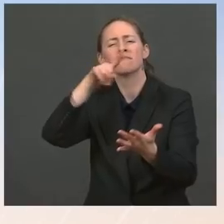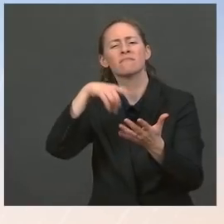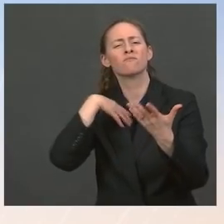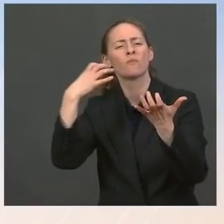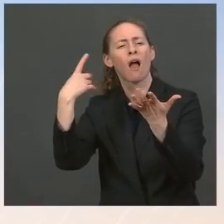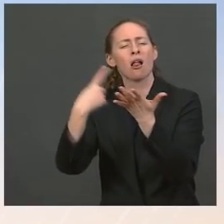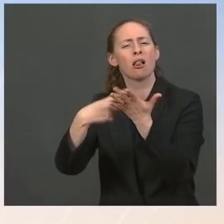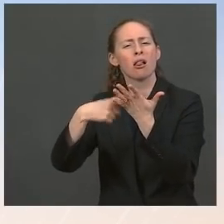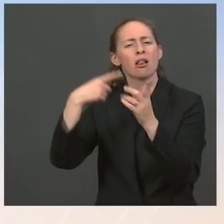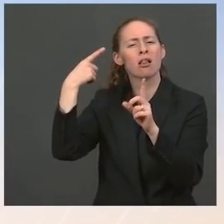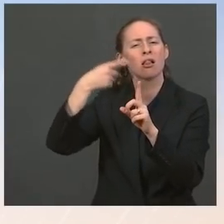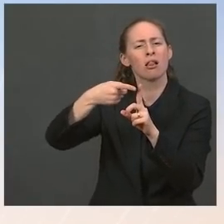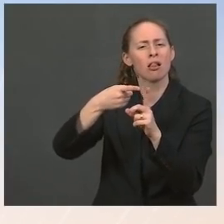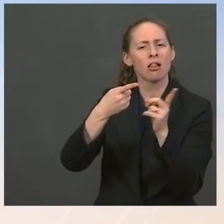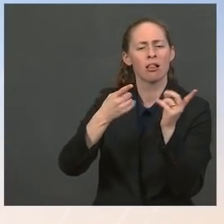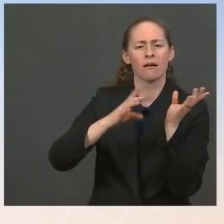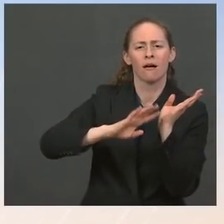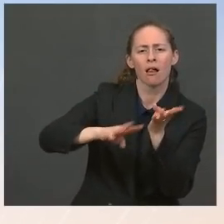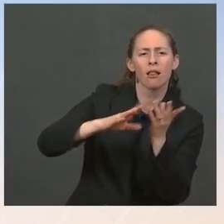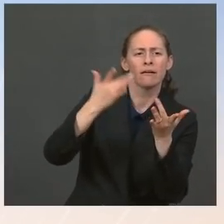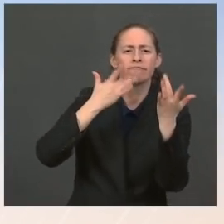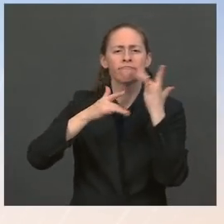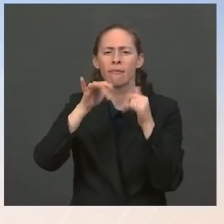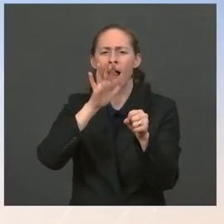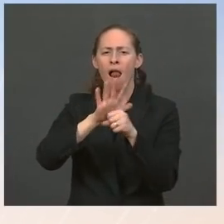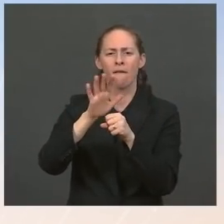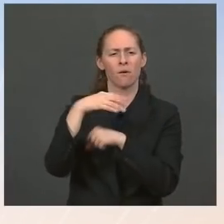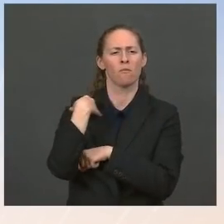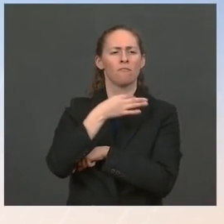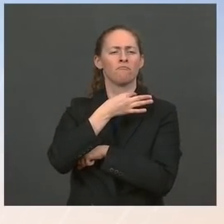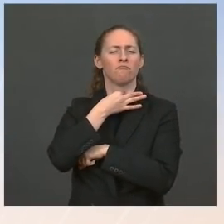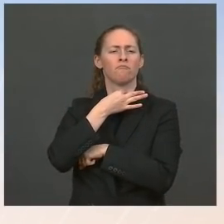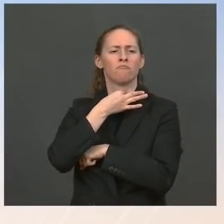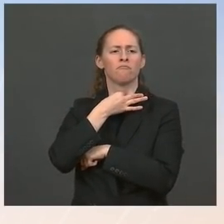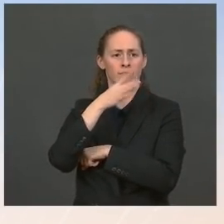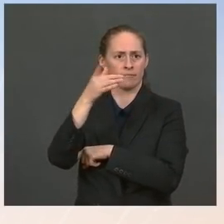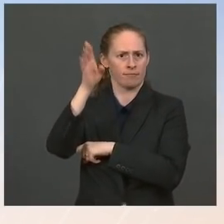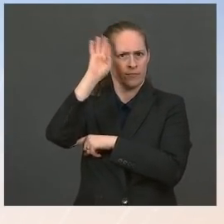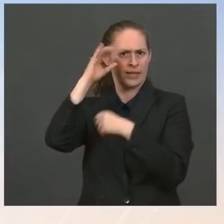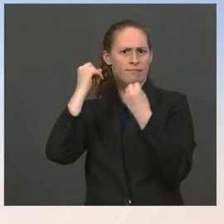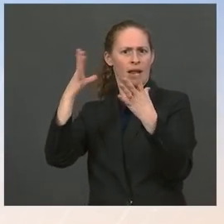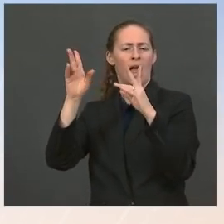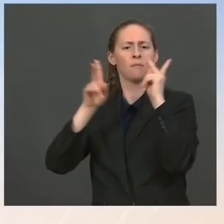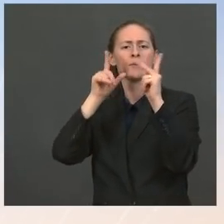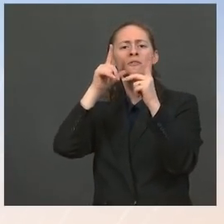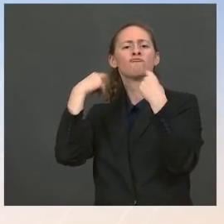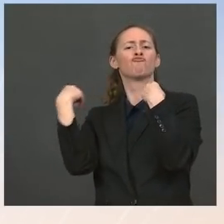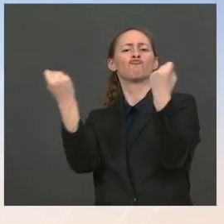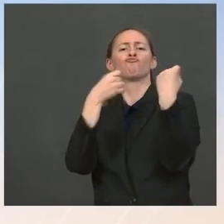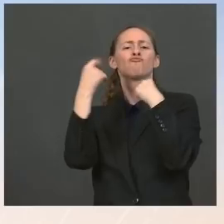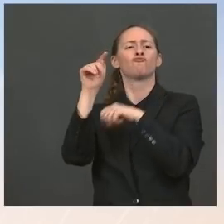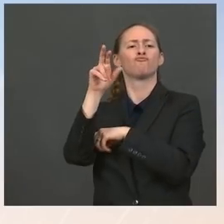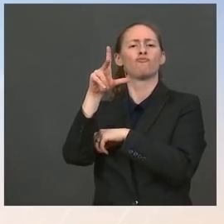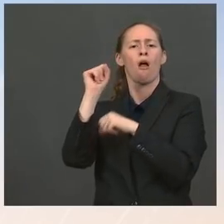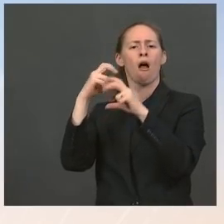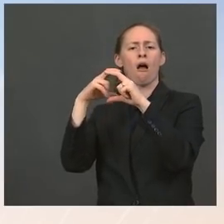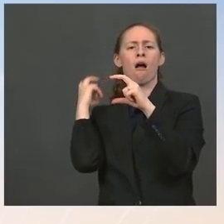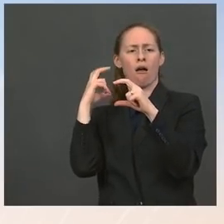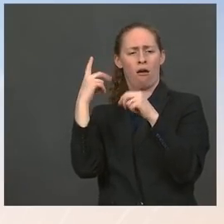. On the trucker issue, the Teamsters have said that these truckers should unionize, should be treated like other stakeholders.